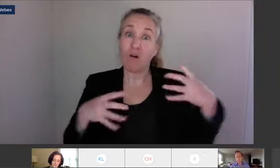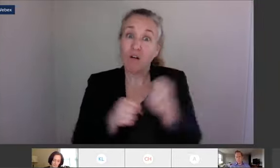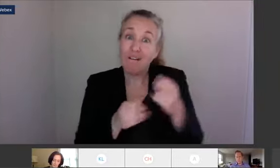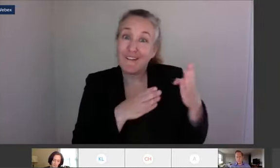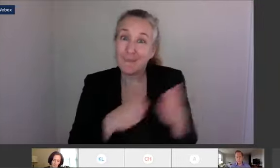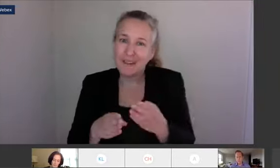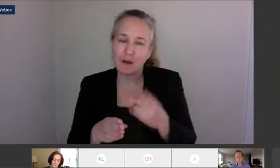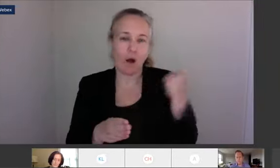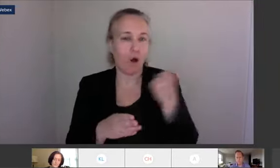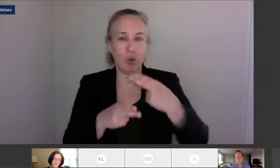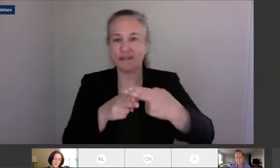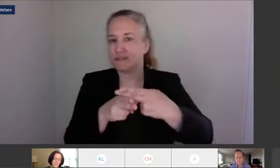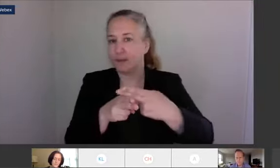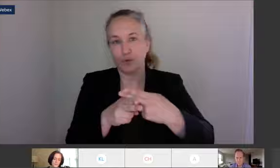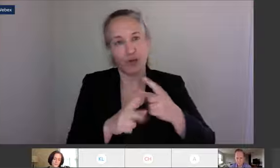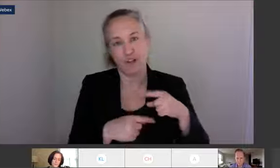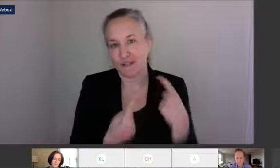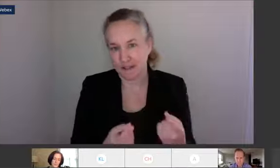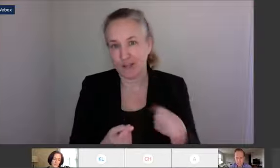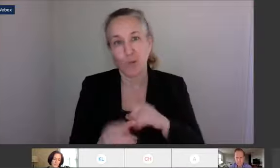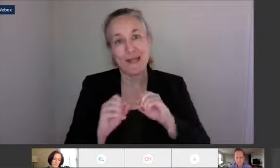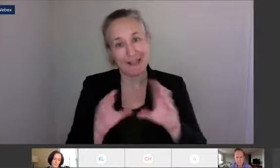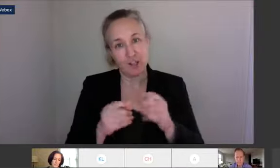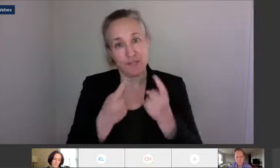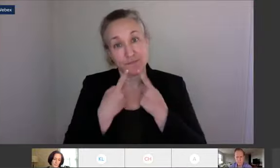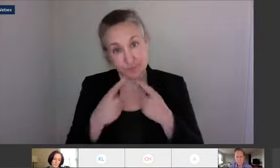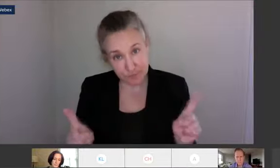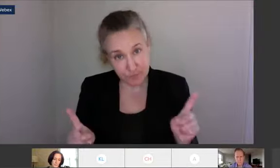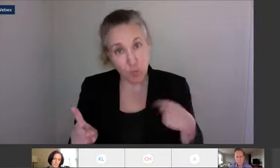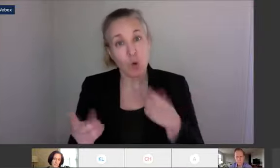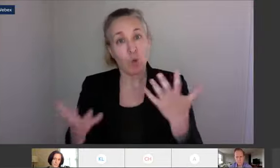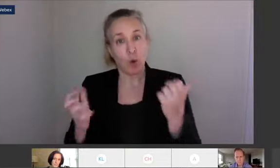on that and we would like to be back to our full number of polling locations in